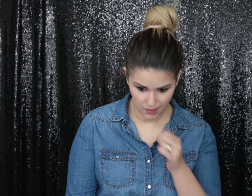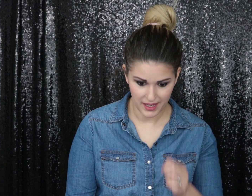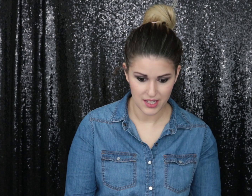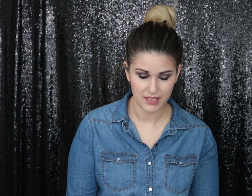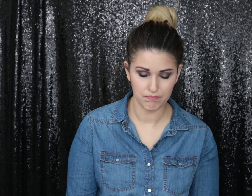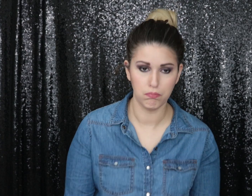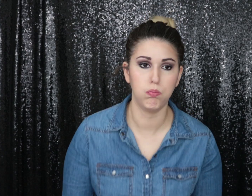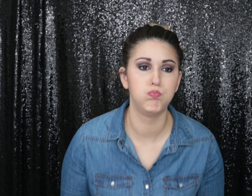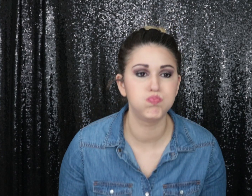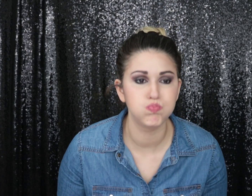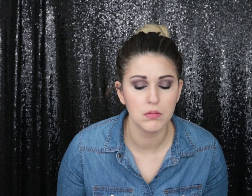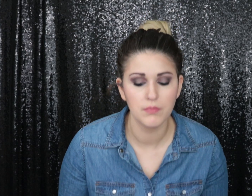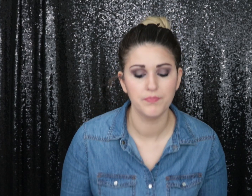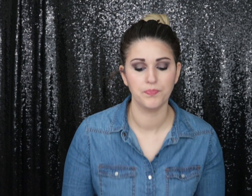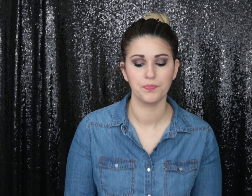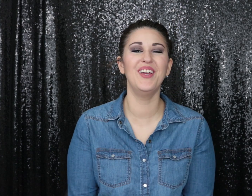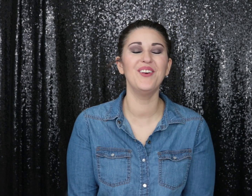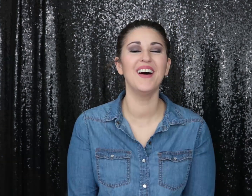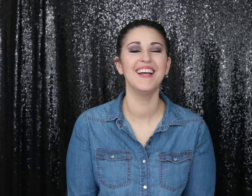Oh my gosh. You one